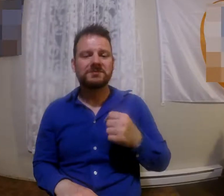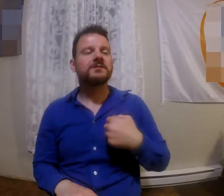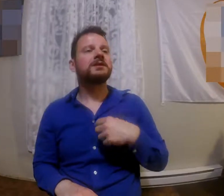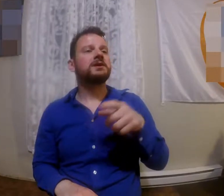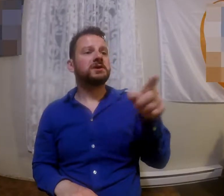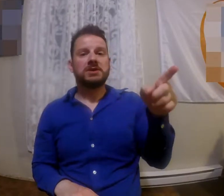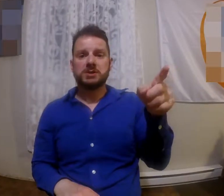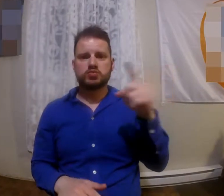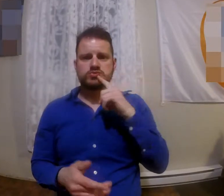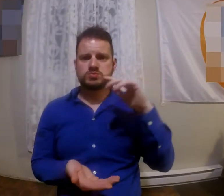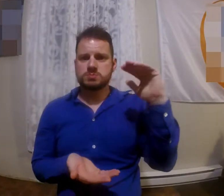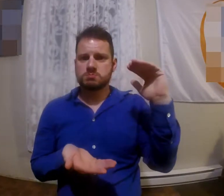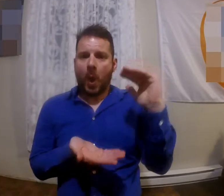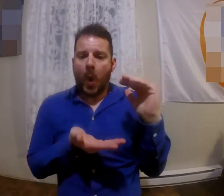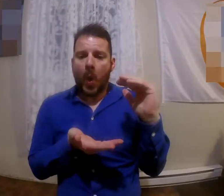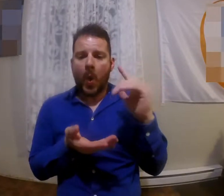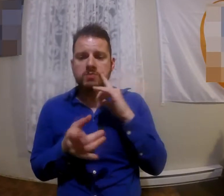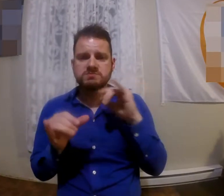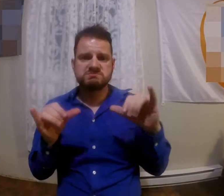They were small.